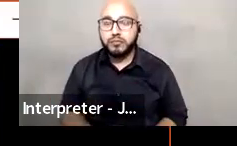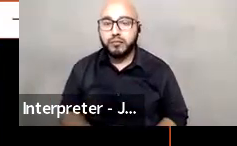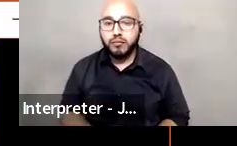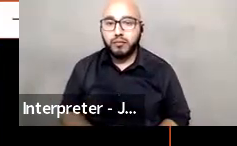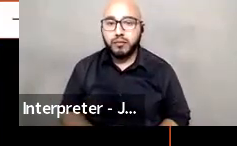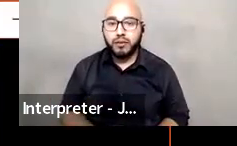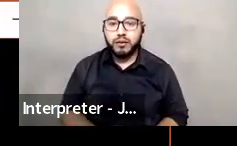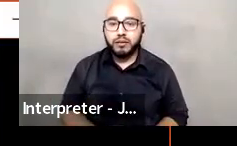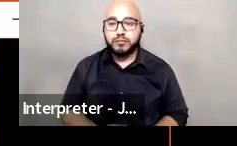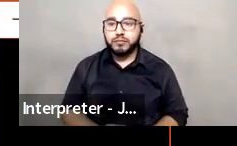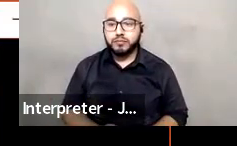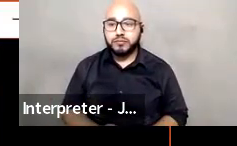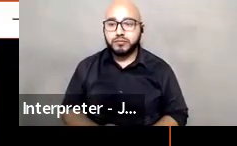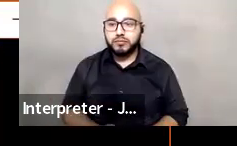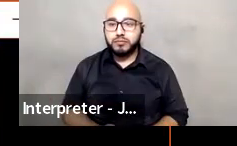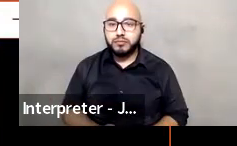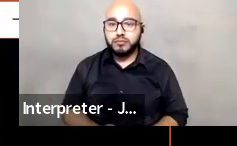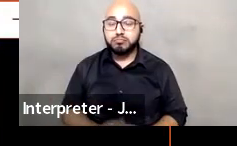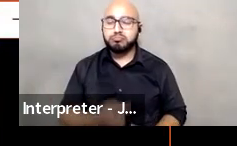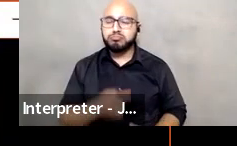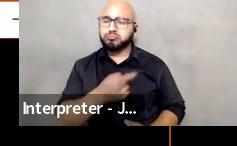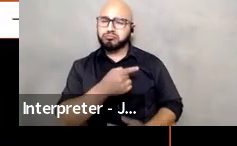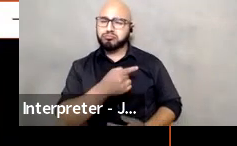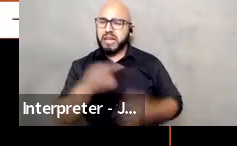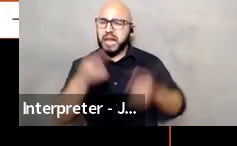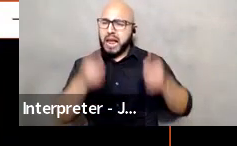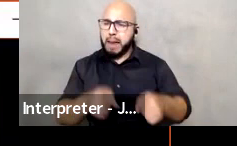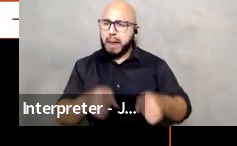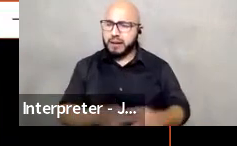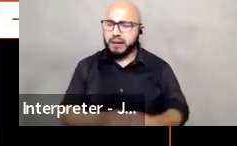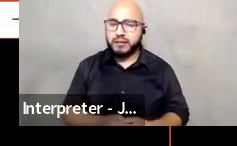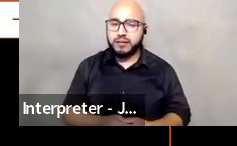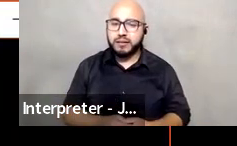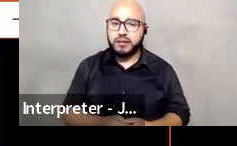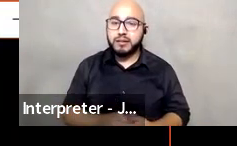Well. What happened to this one? Well. This this one in Charlottesville, Virginia.